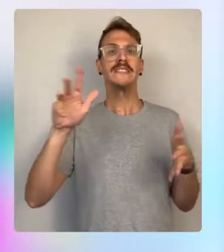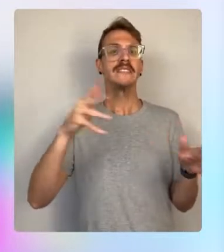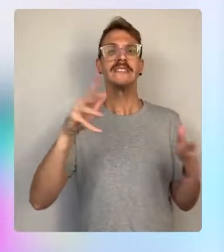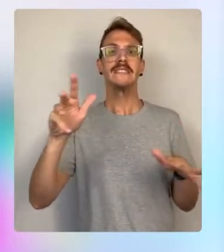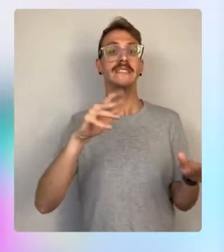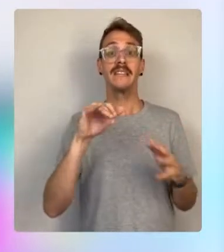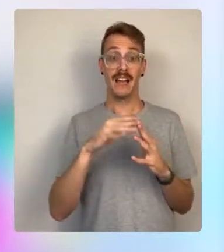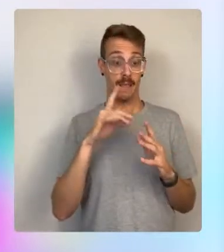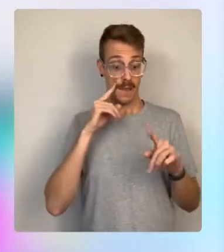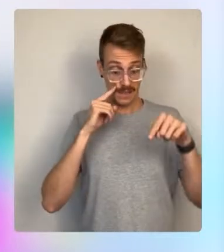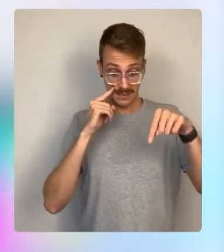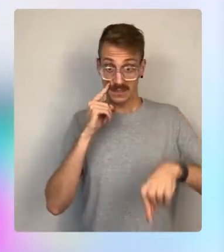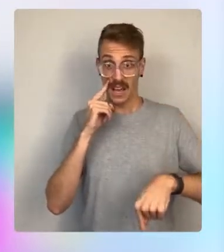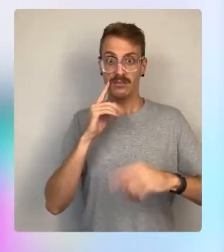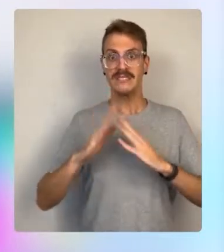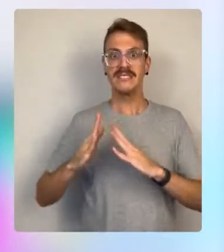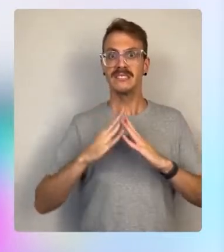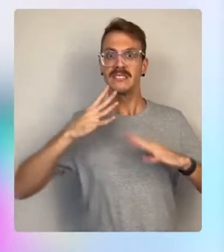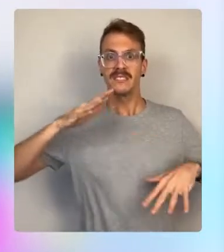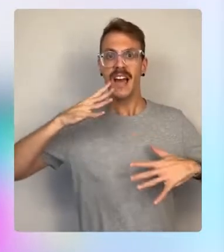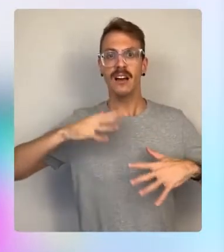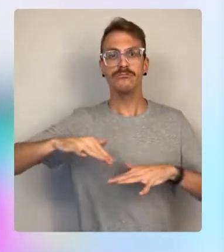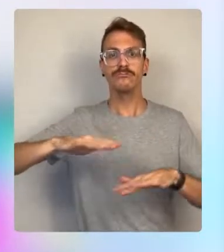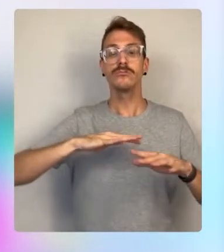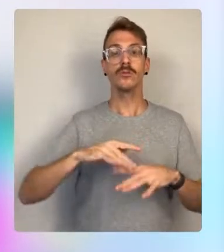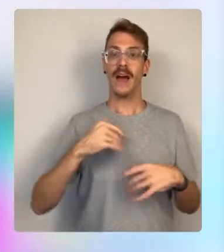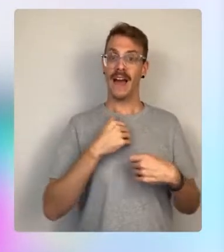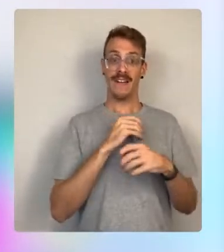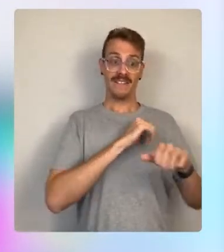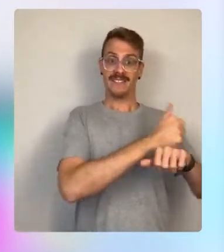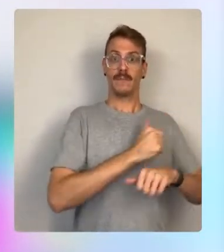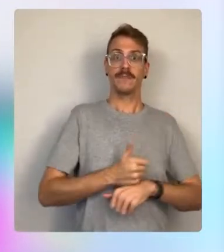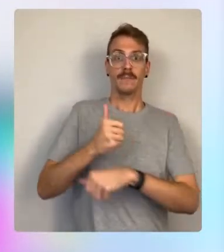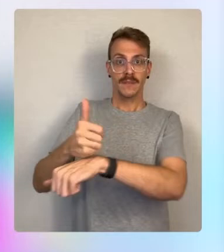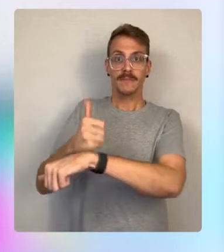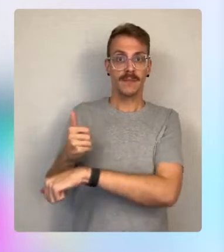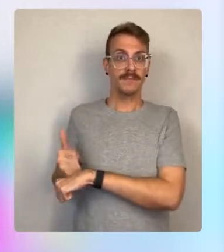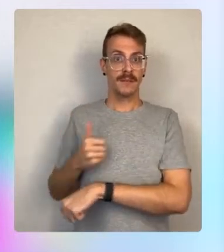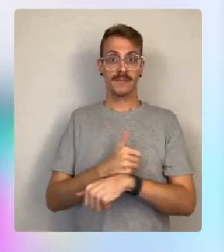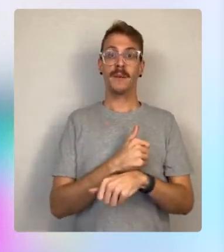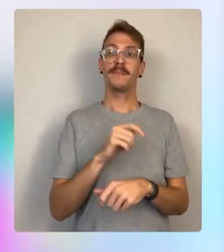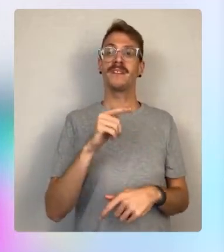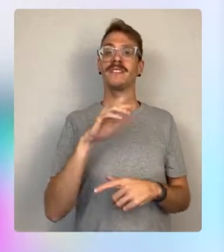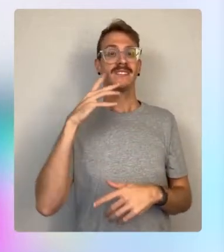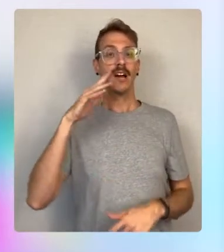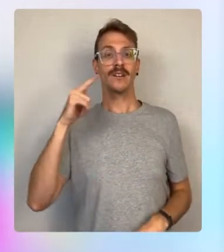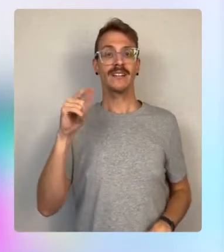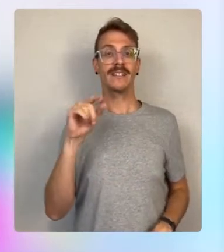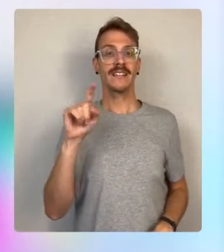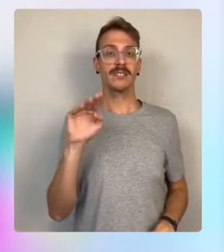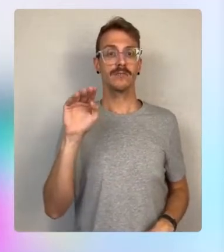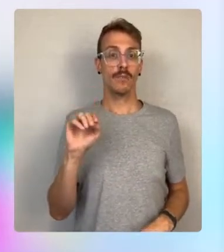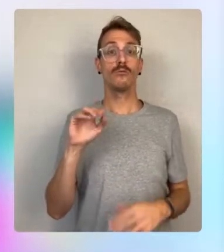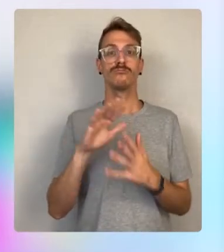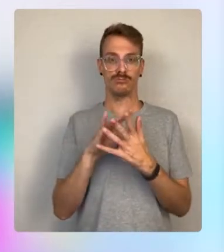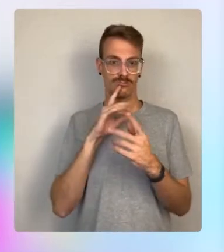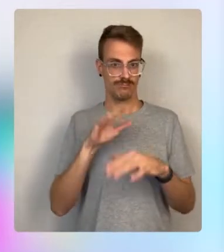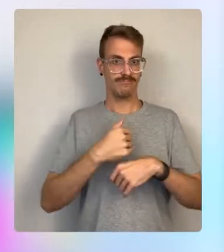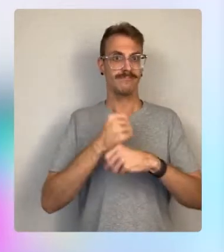and a busy city below. So I've placed specialized sound gizmos around the world to create this sonic environment. By adding a city ambience below,